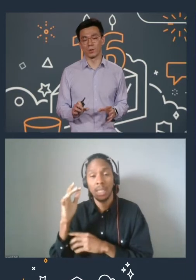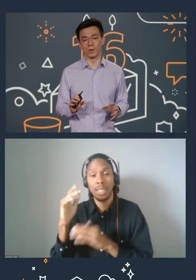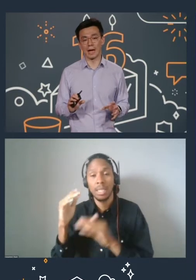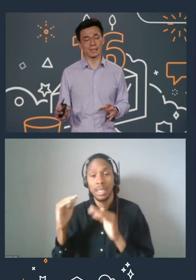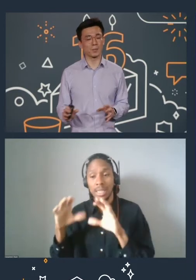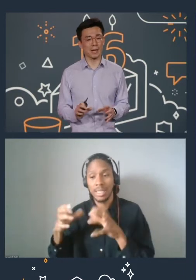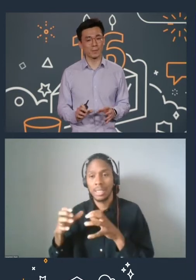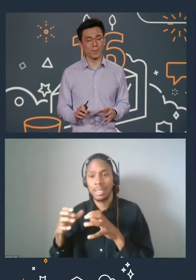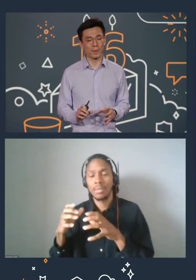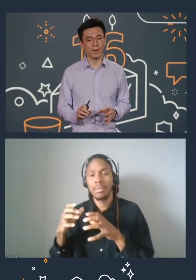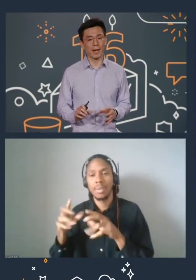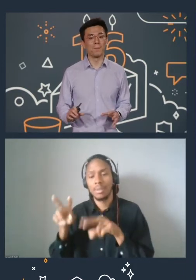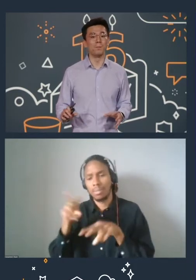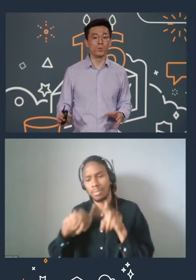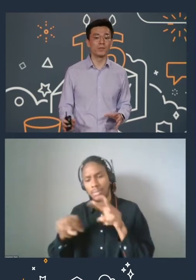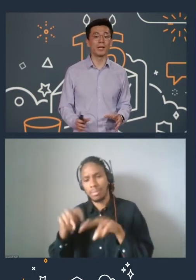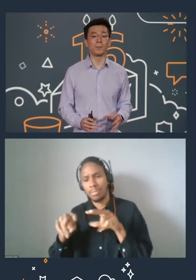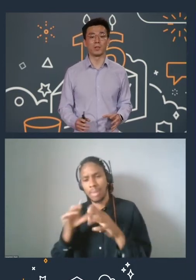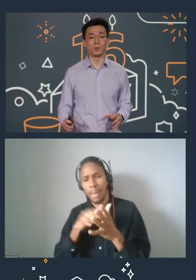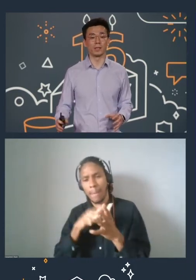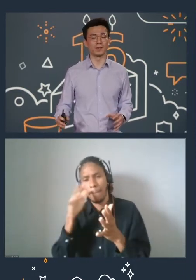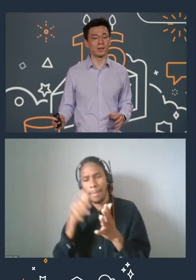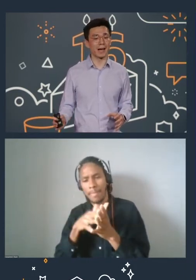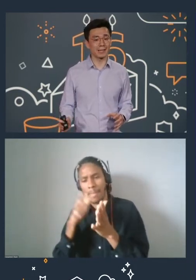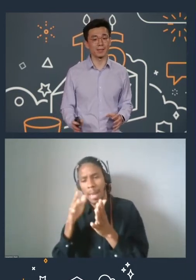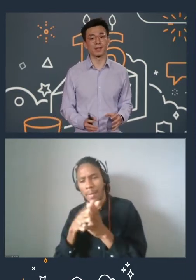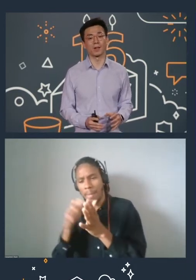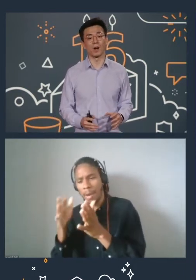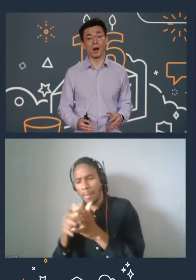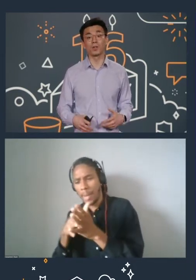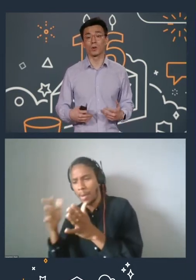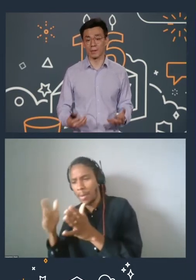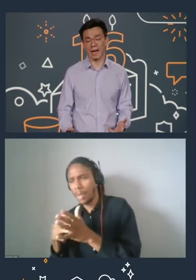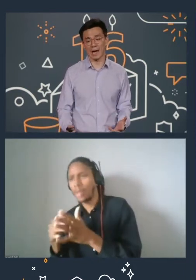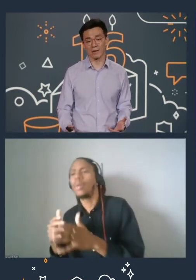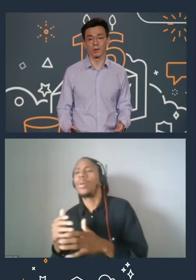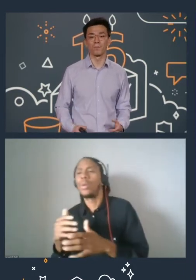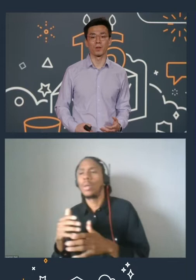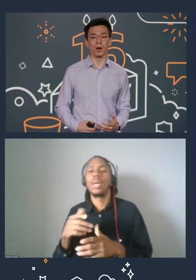your access pattern and moves data between different access tier on your behalf